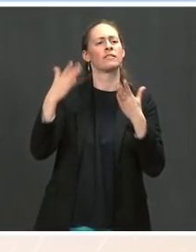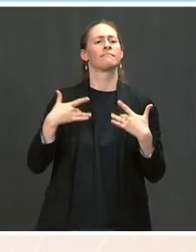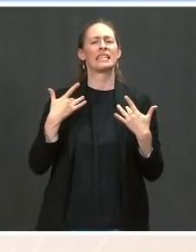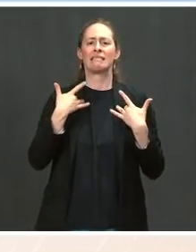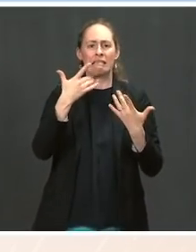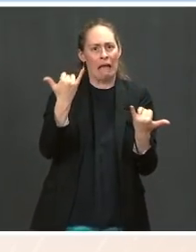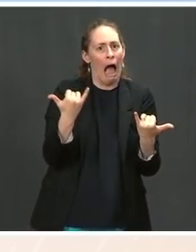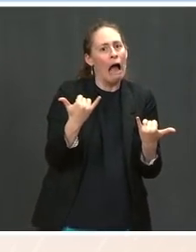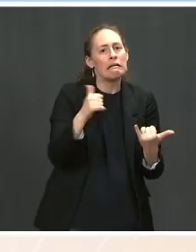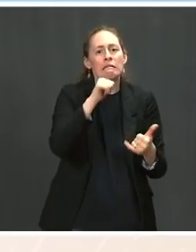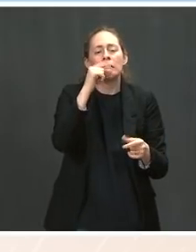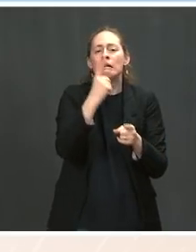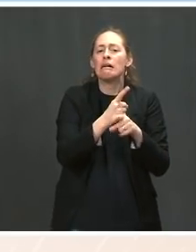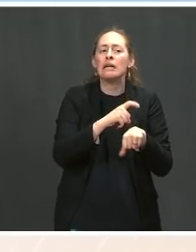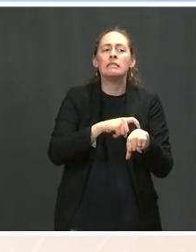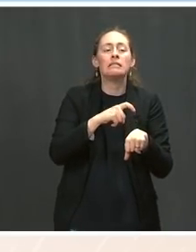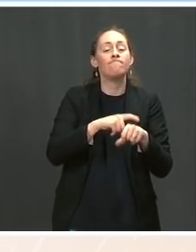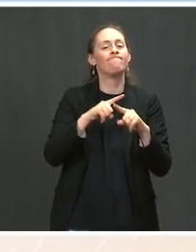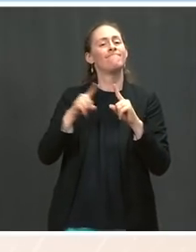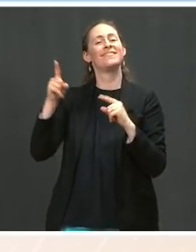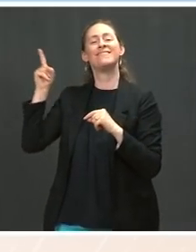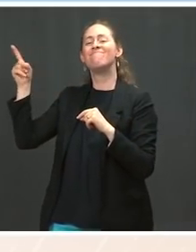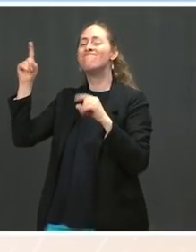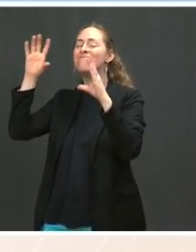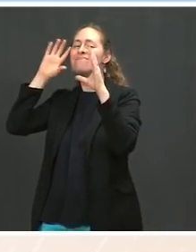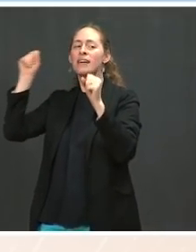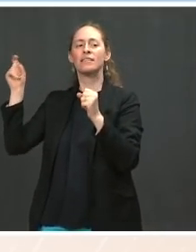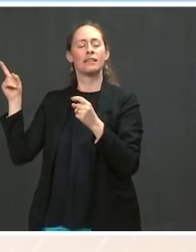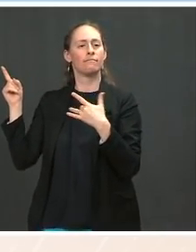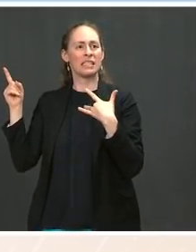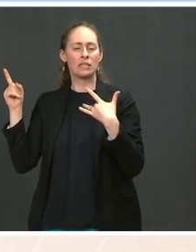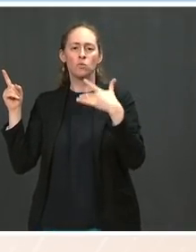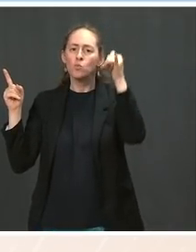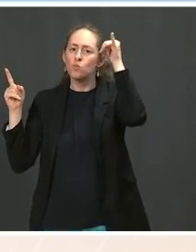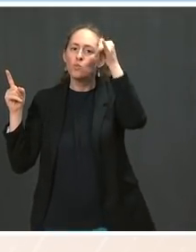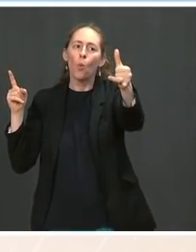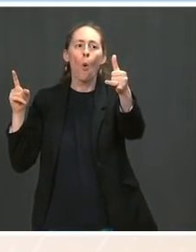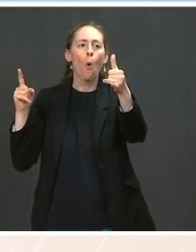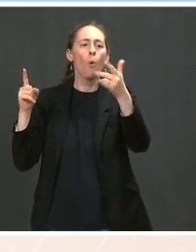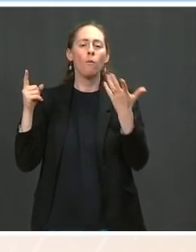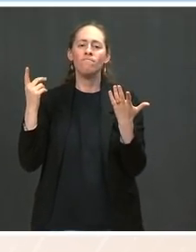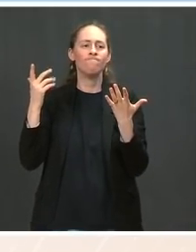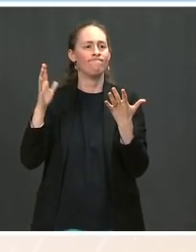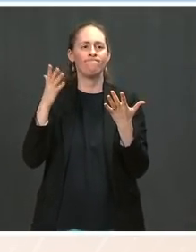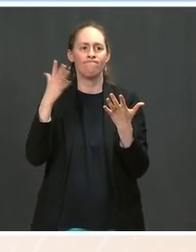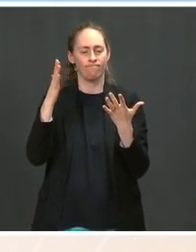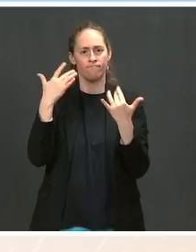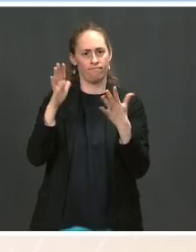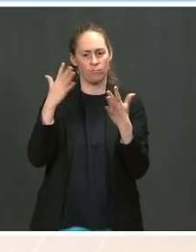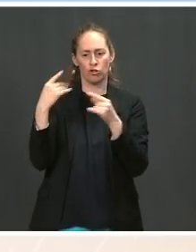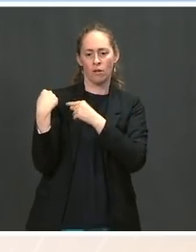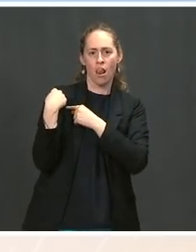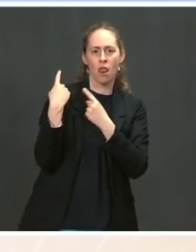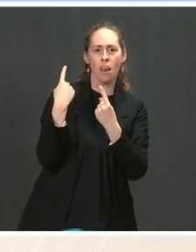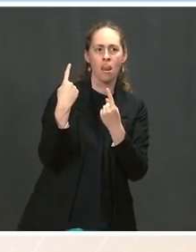But his view is that we've been having that argument, that argument has been made for 10 years, and it has not changed the outcome,